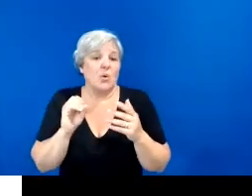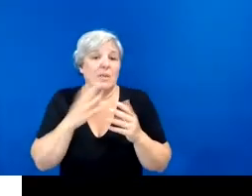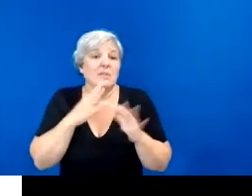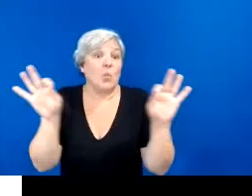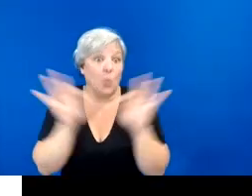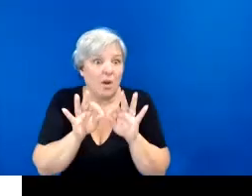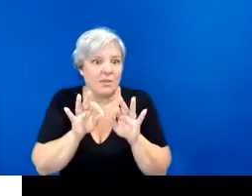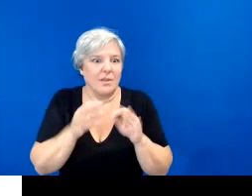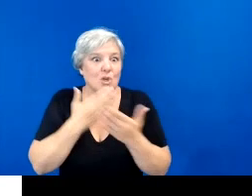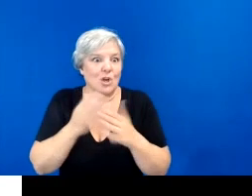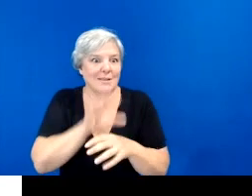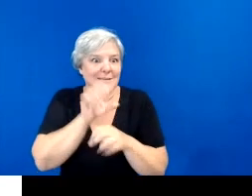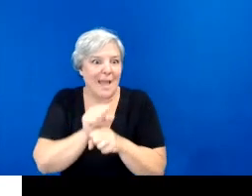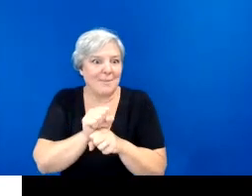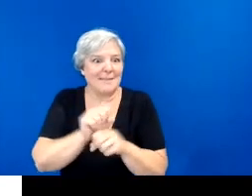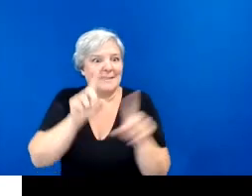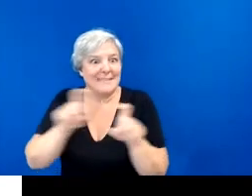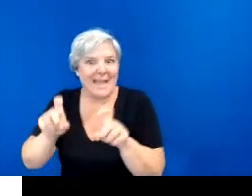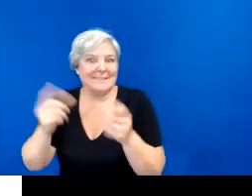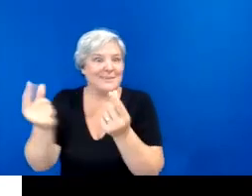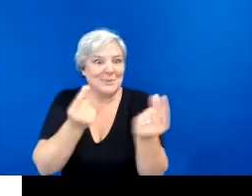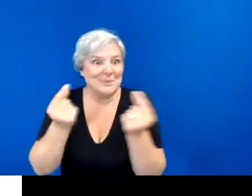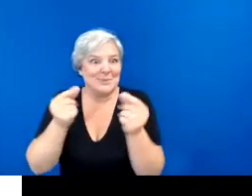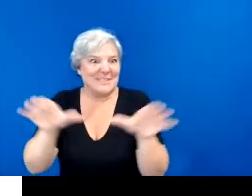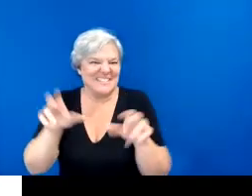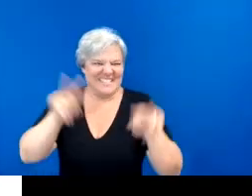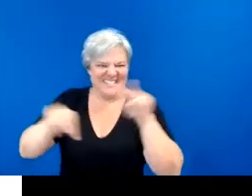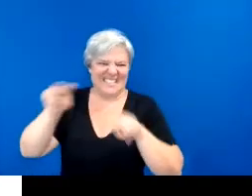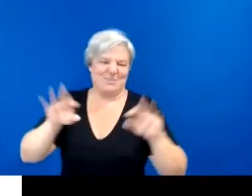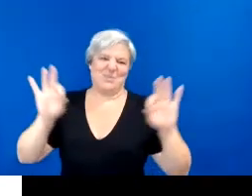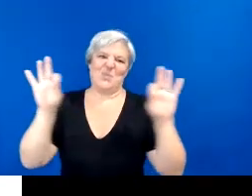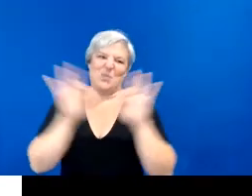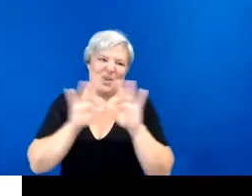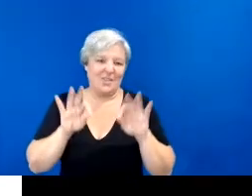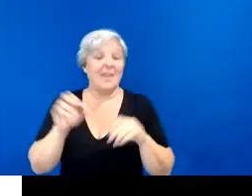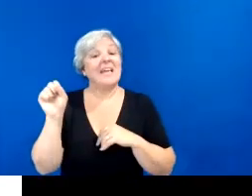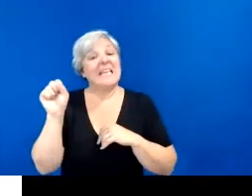assignments and activities and assessments. And yes, it does take some time.